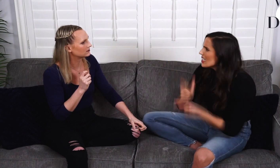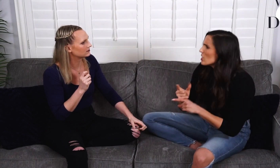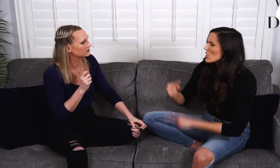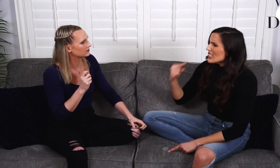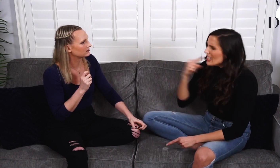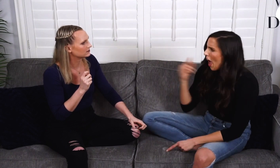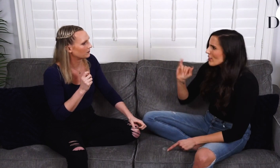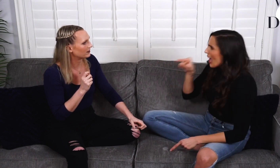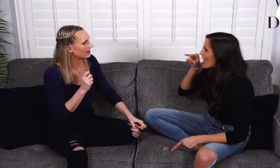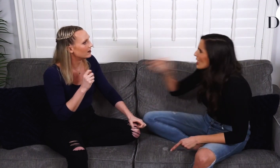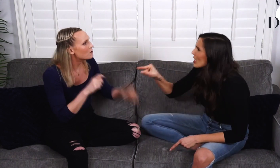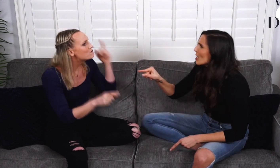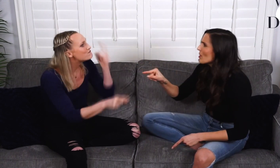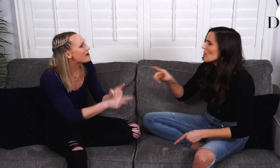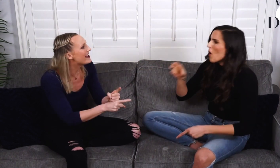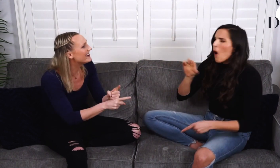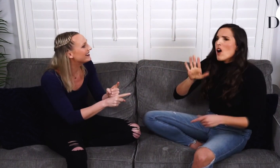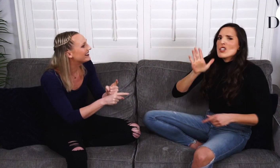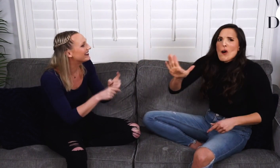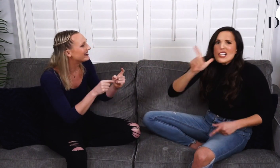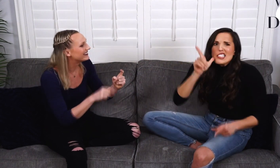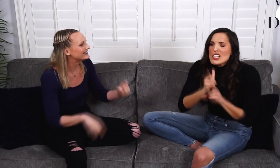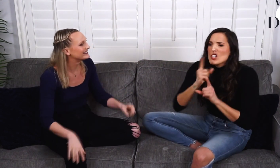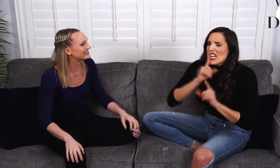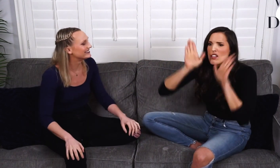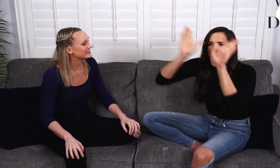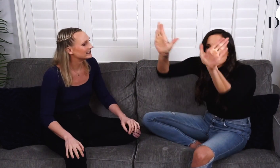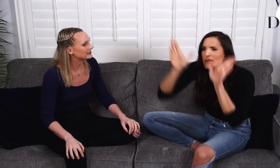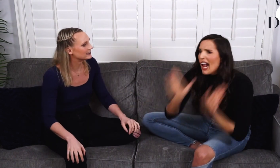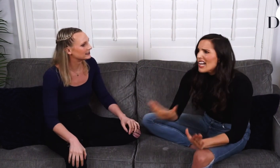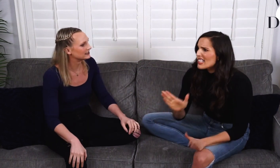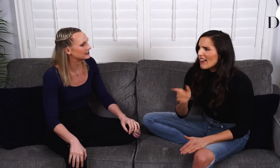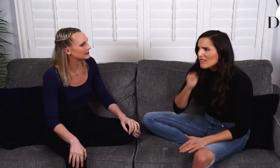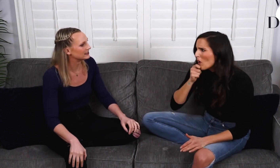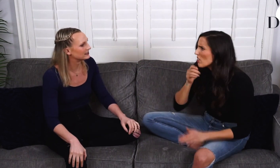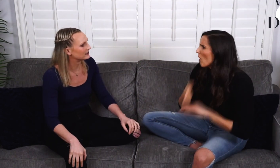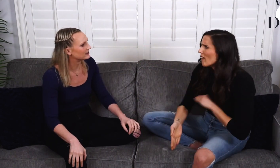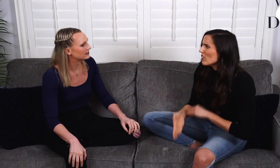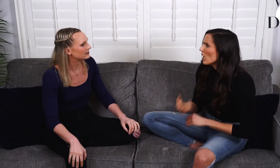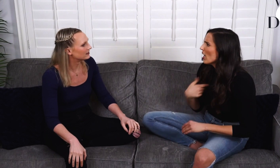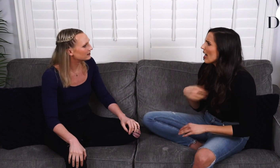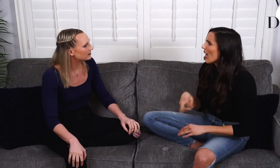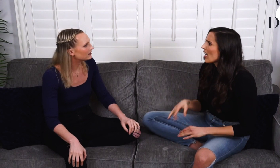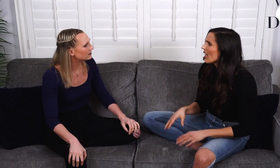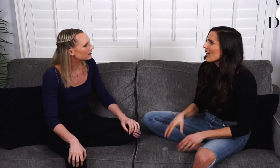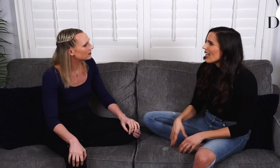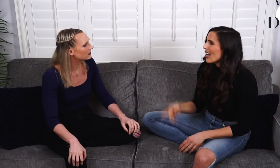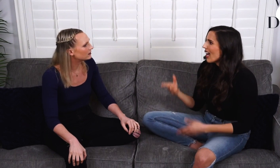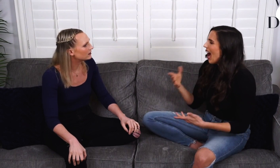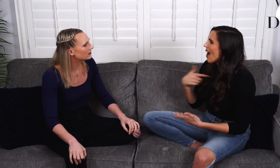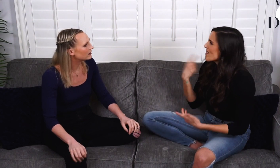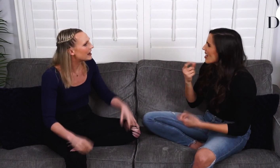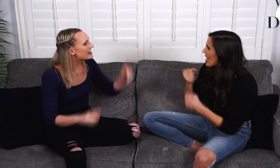Your sister sounds like you!” - Right! Or, “Your sister is amazing at voice-over!” And I'm wondering,